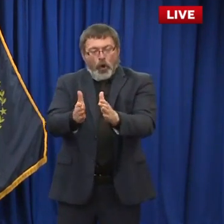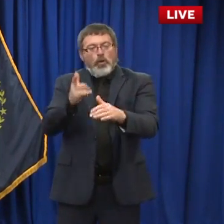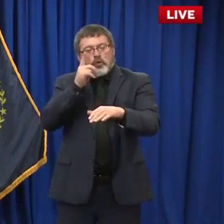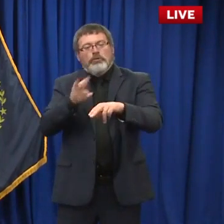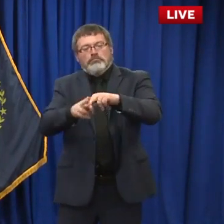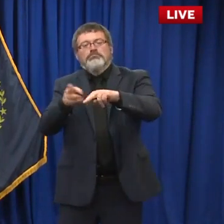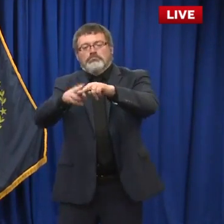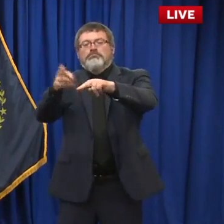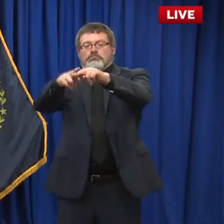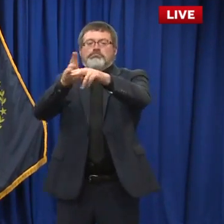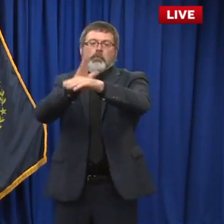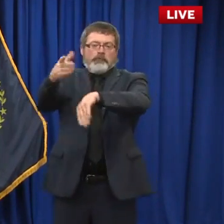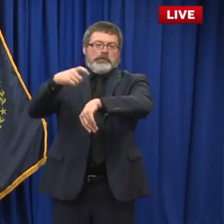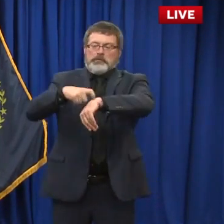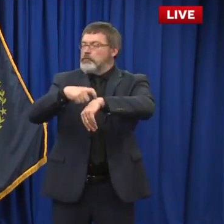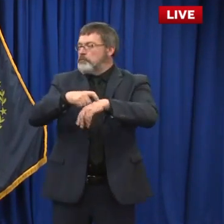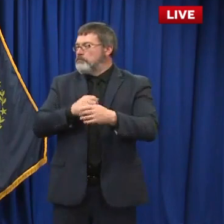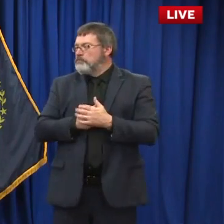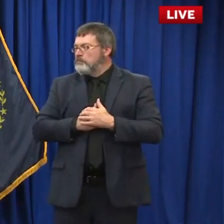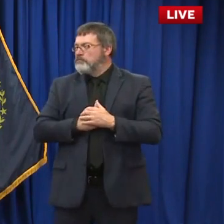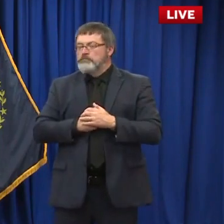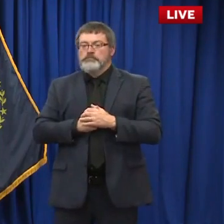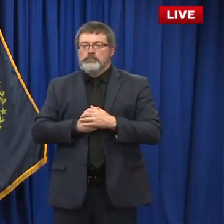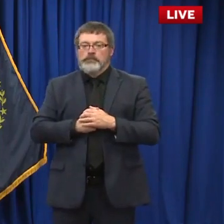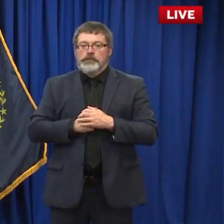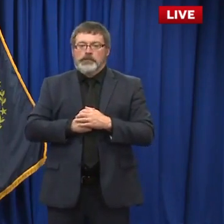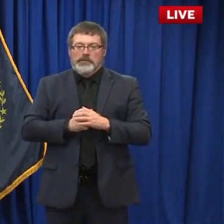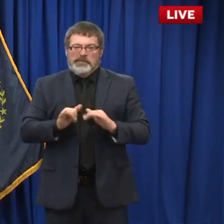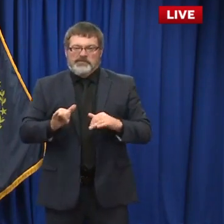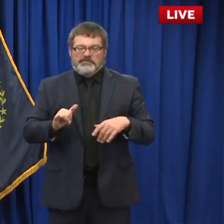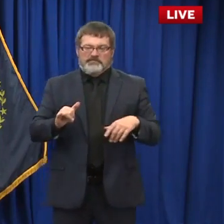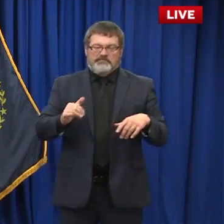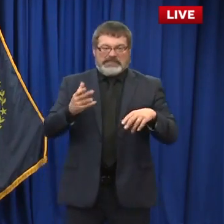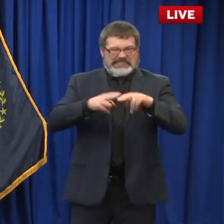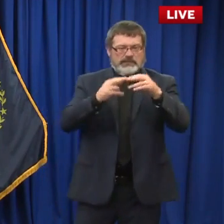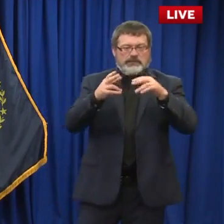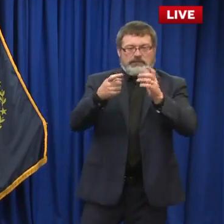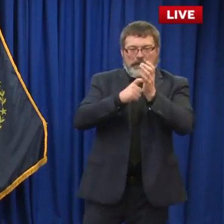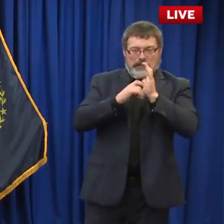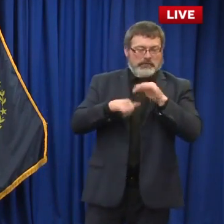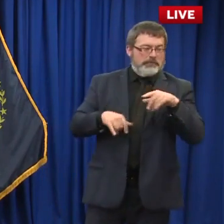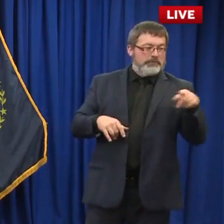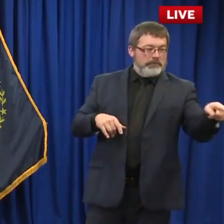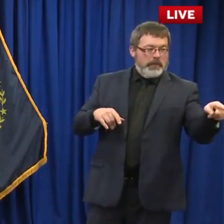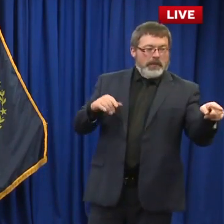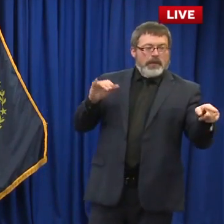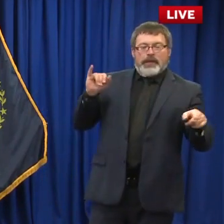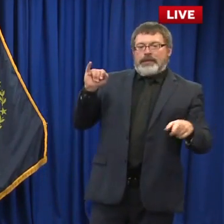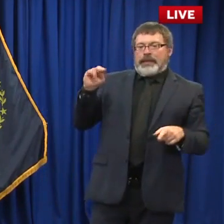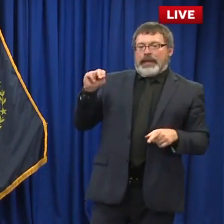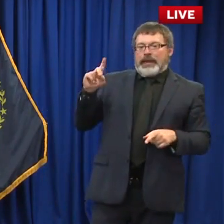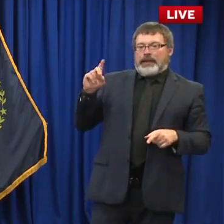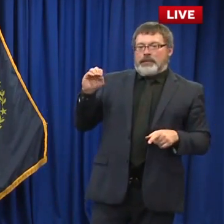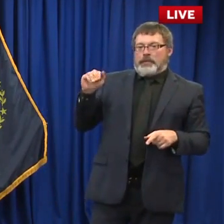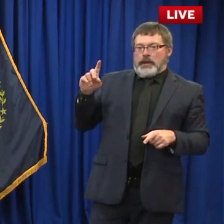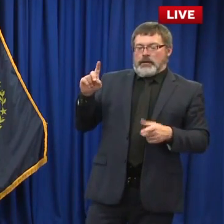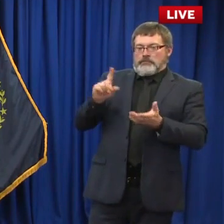WE WON'T GET A WHOLE LOT TO START BUT IT WILL REALLY RAMP UP IN THE FOLLOWING WEEKS AND OVER TIME YOU TAKE MORE AND MORE PRESSURE OUT OF THAT SYSTEM.